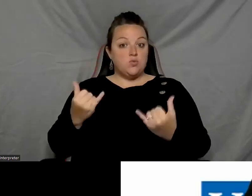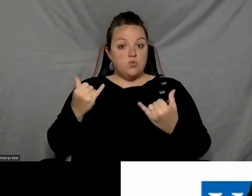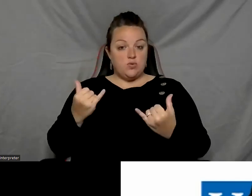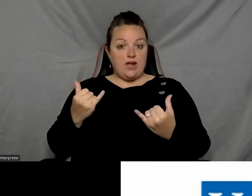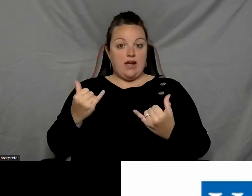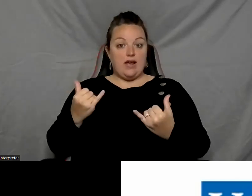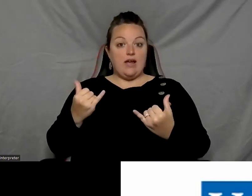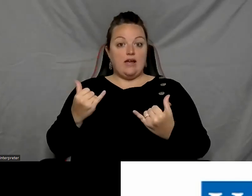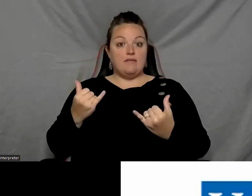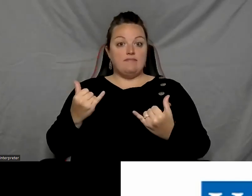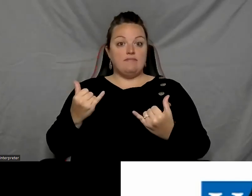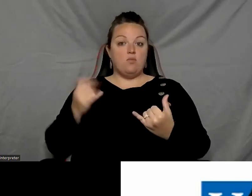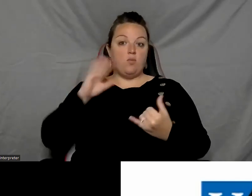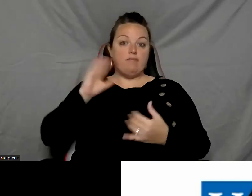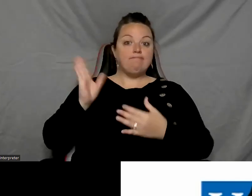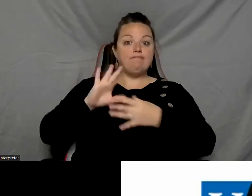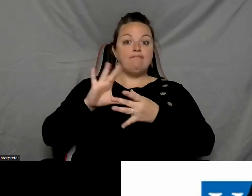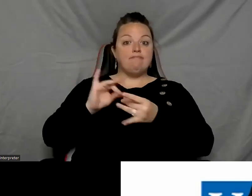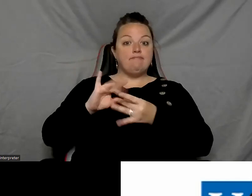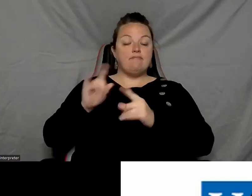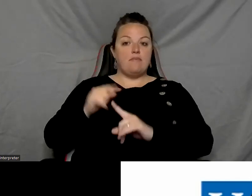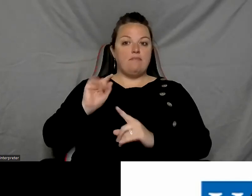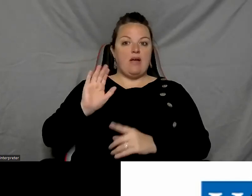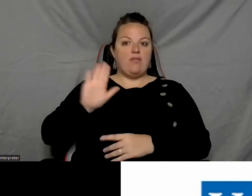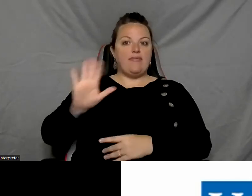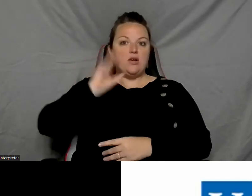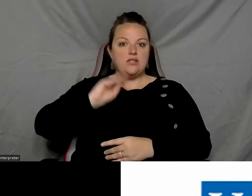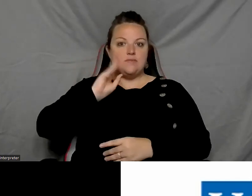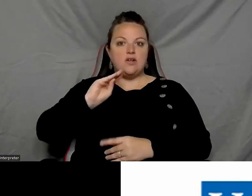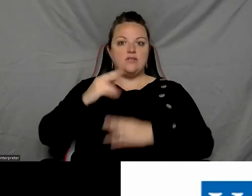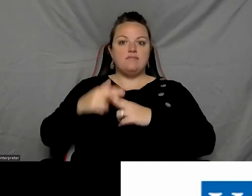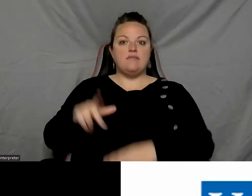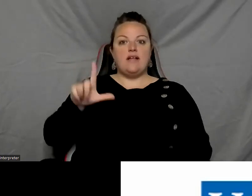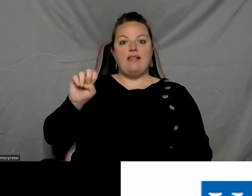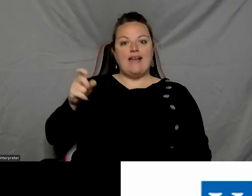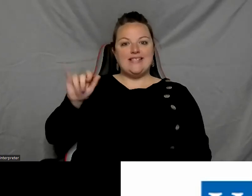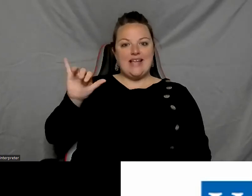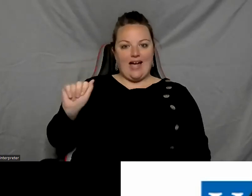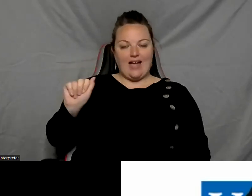talk about some practicalties of this journey is Lexia. I wanted to give you a little bit